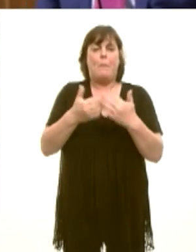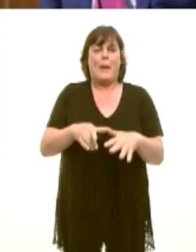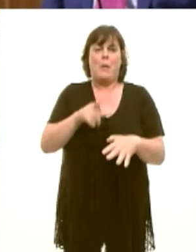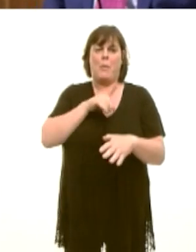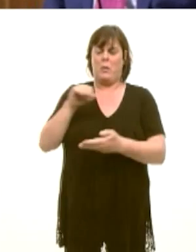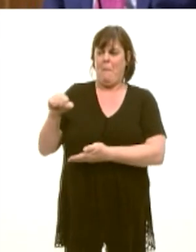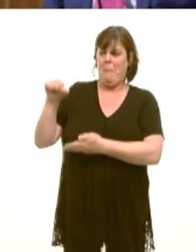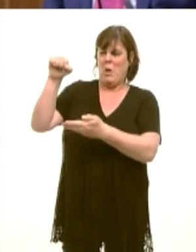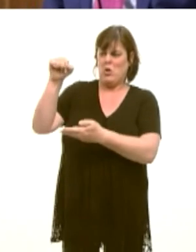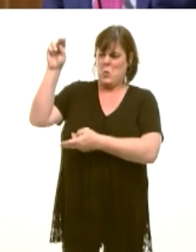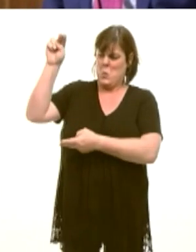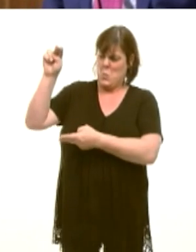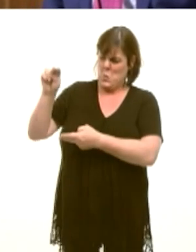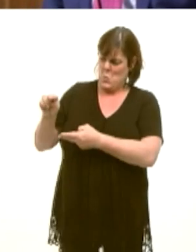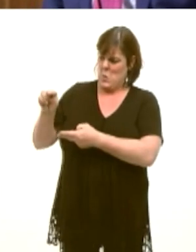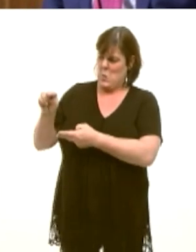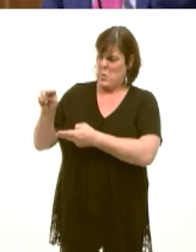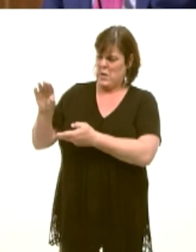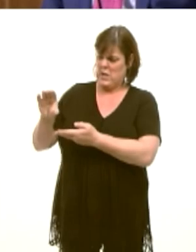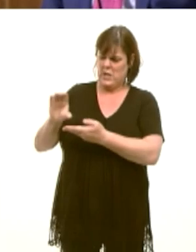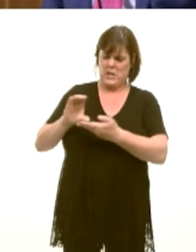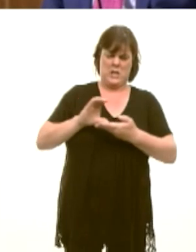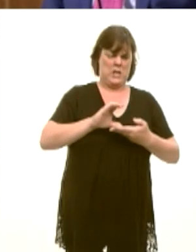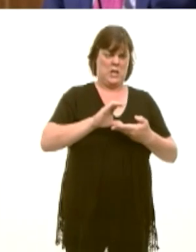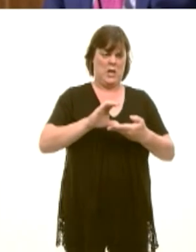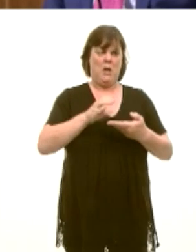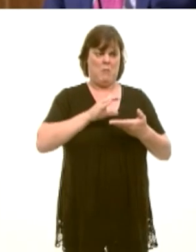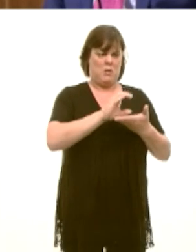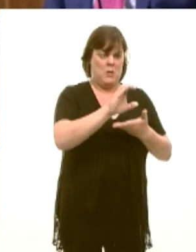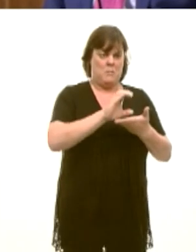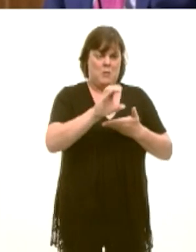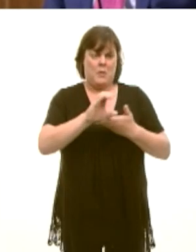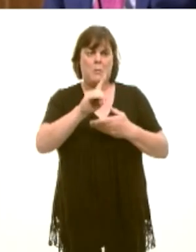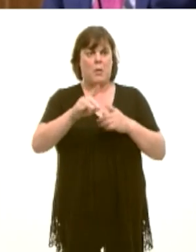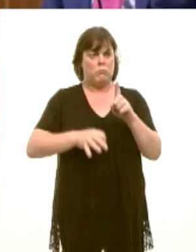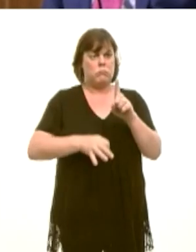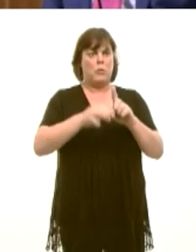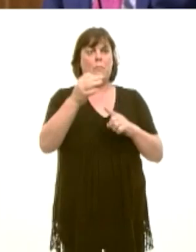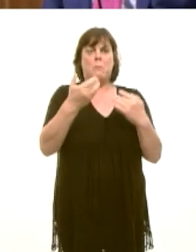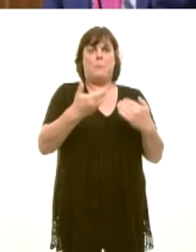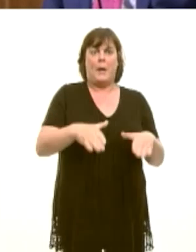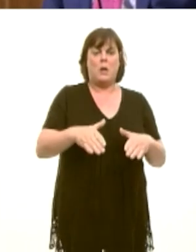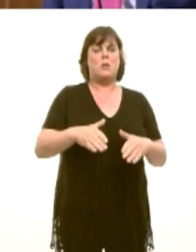cuts that we received from the UK Government. Nevertheless, weíve done that. Waiting times are moving in the right direction. Carwyn Jones: When it comes to cancer treatment,